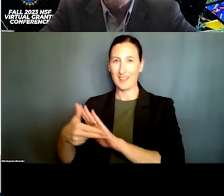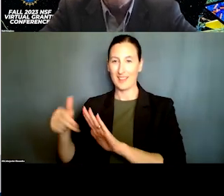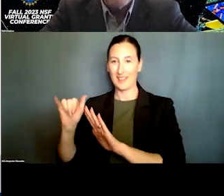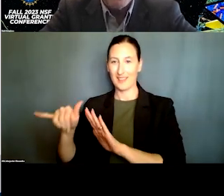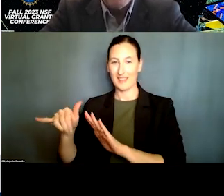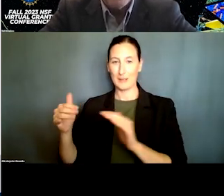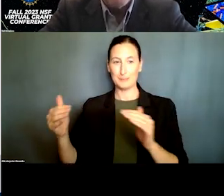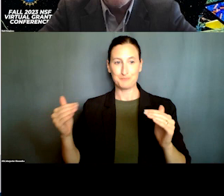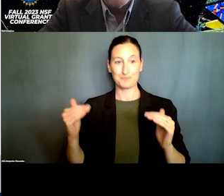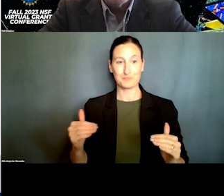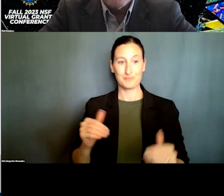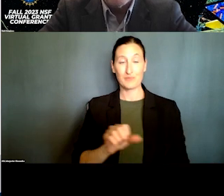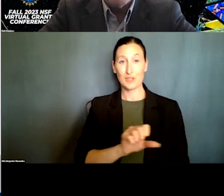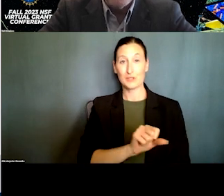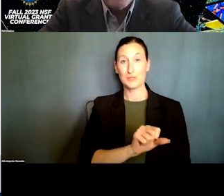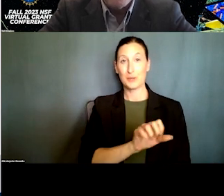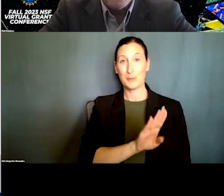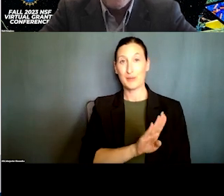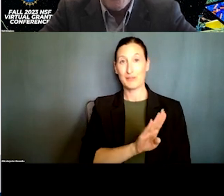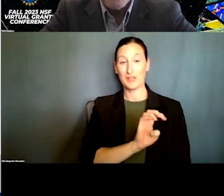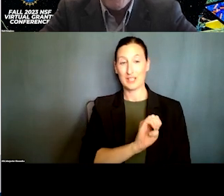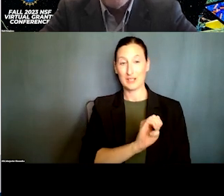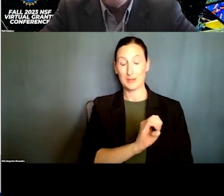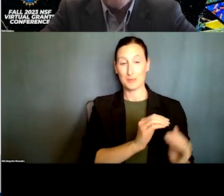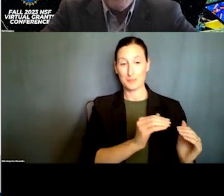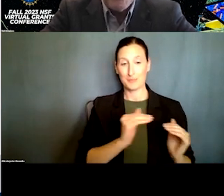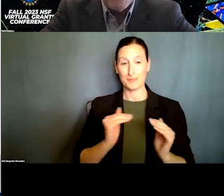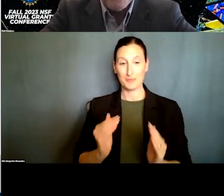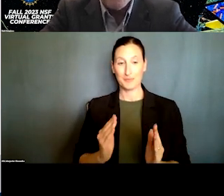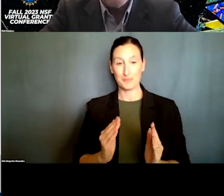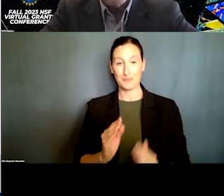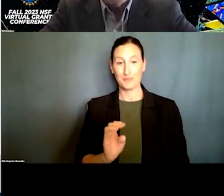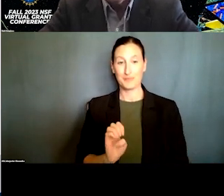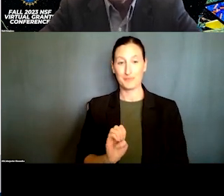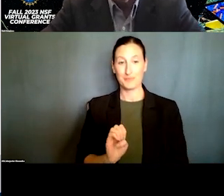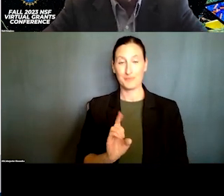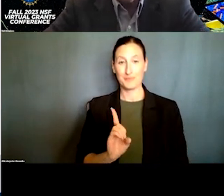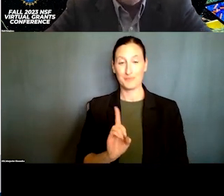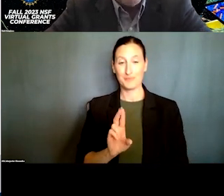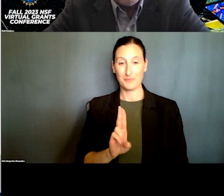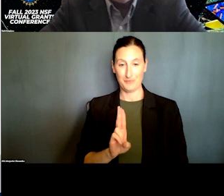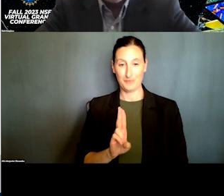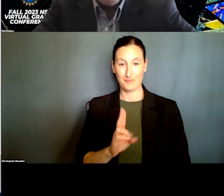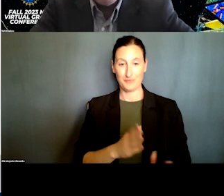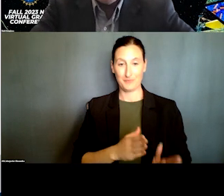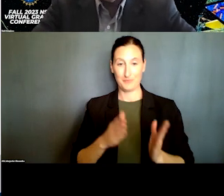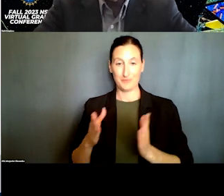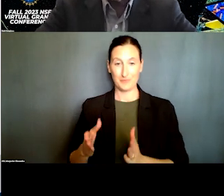Social Behavioral and Economic sciences, SBE, Stem Education.